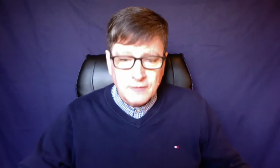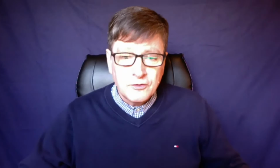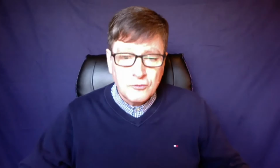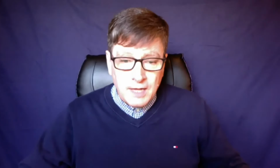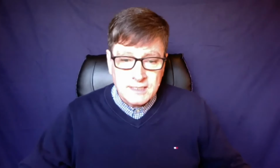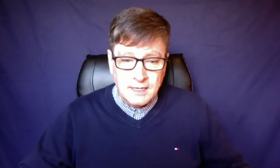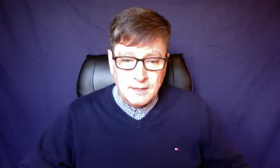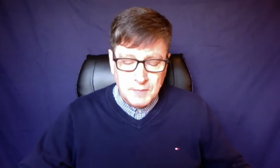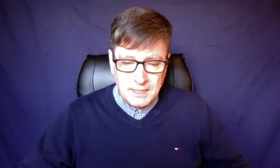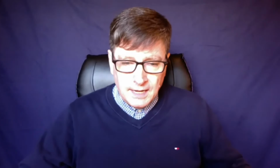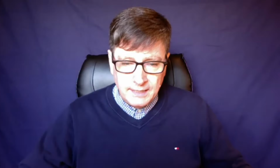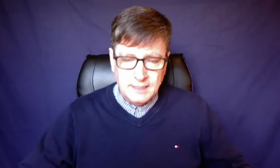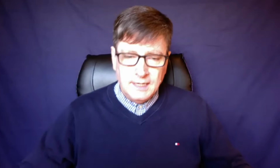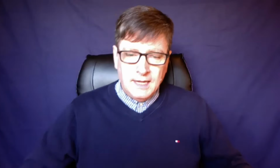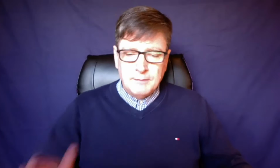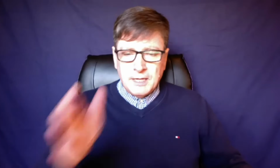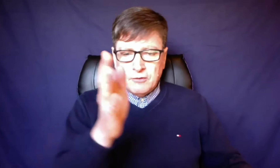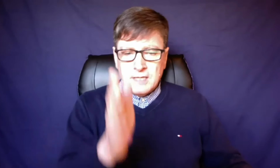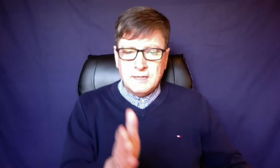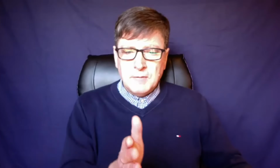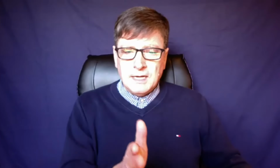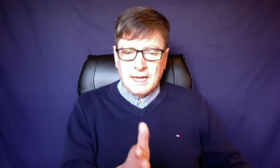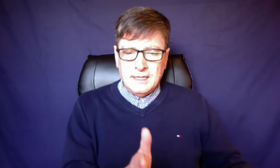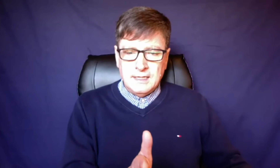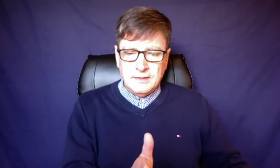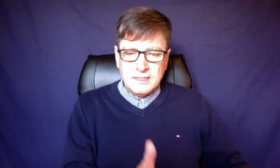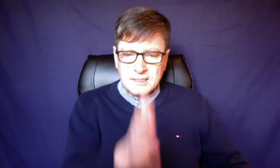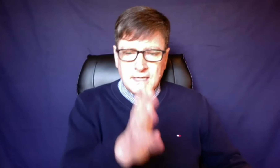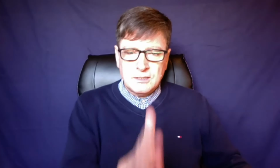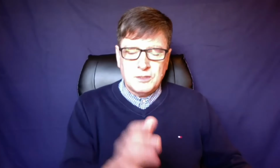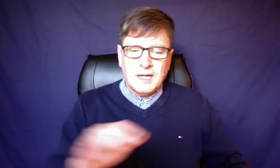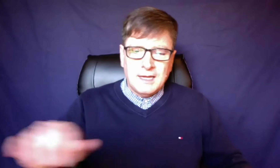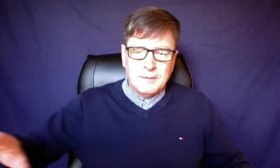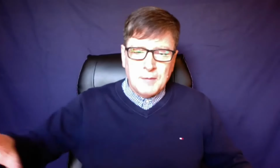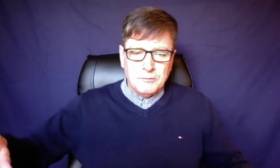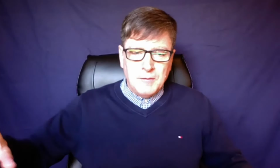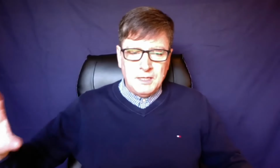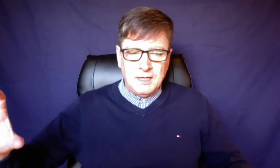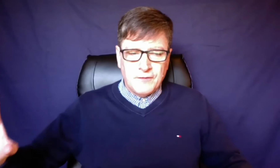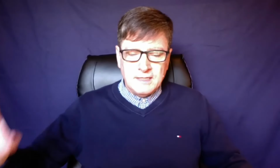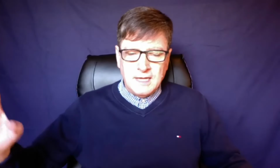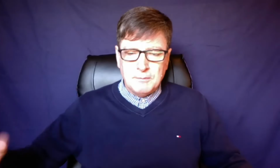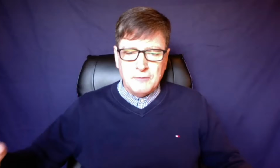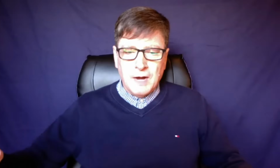you may be familiar with the milestone in child development of